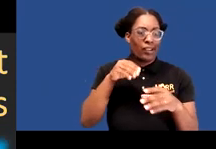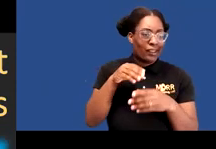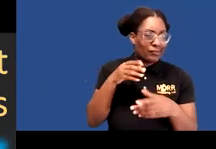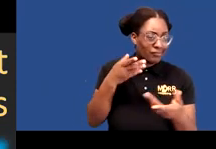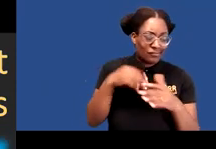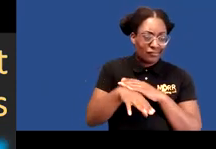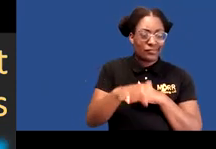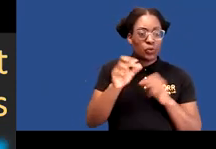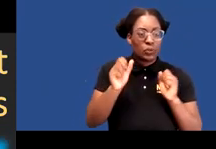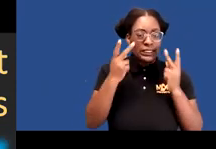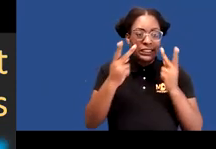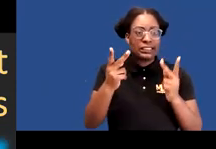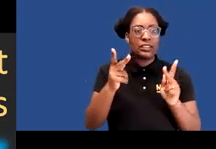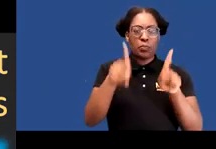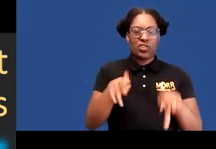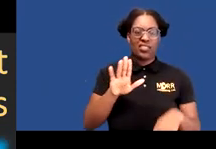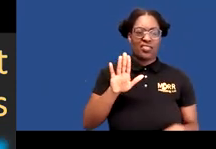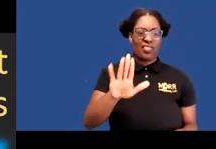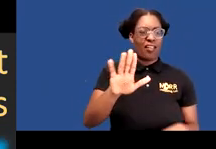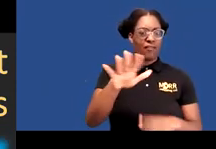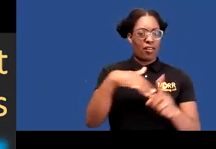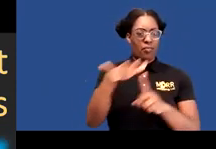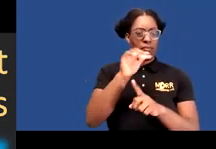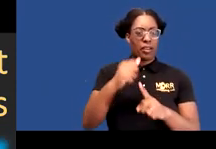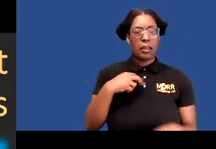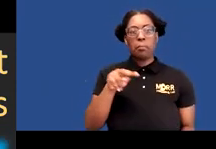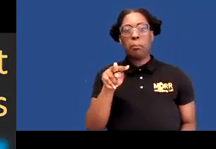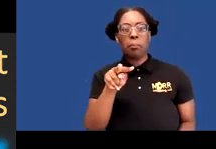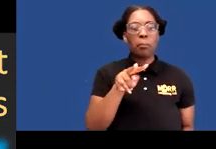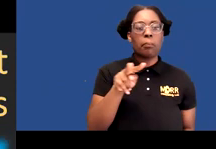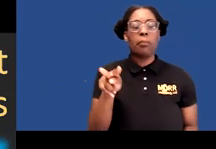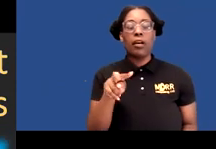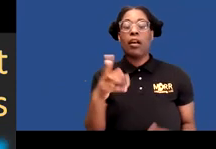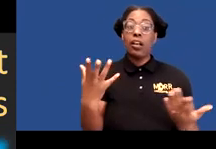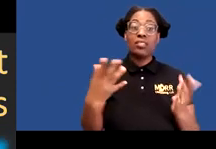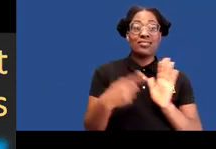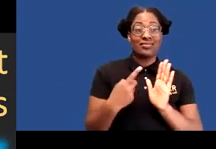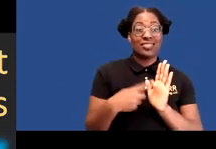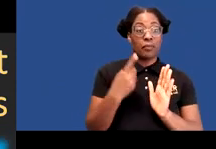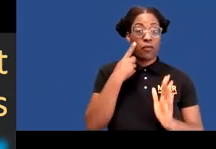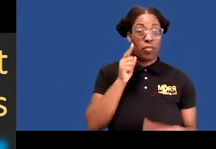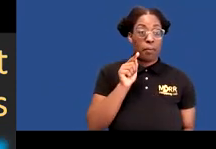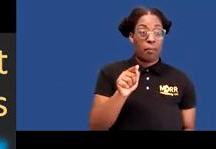and there may be many reasons why it would be better for them to have their video off.